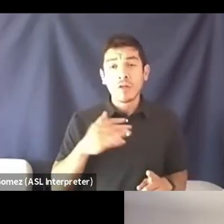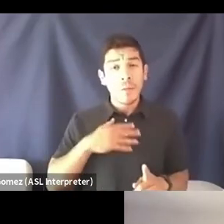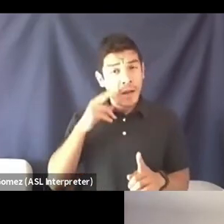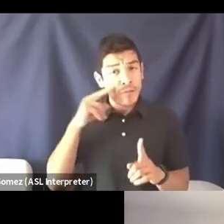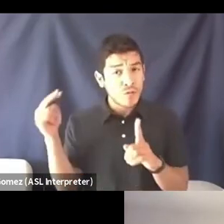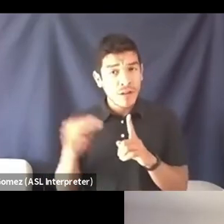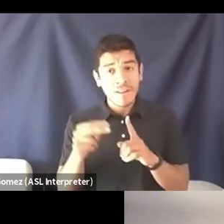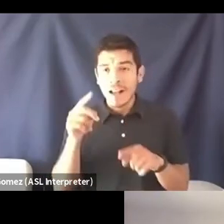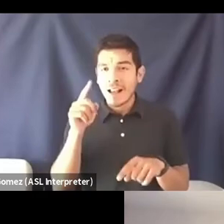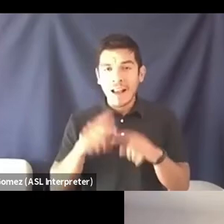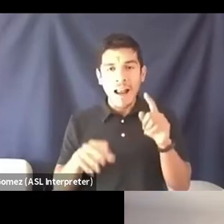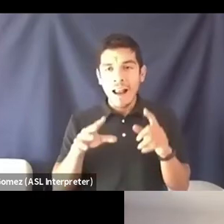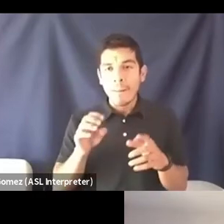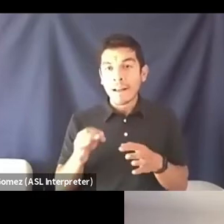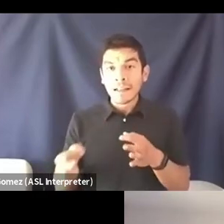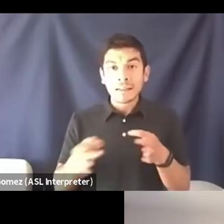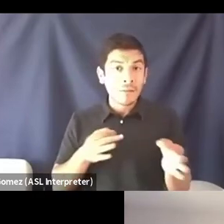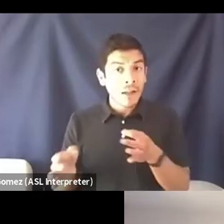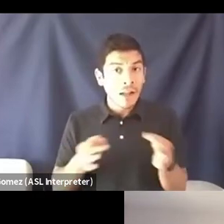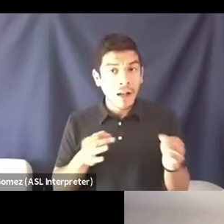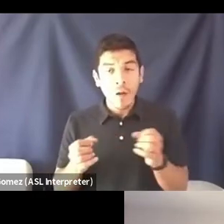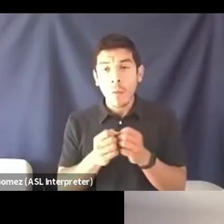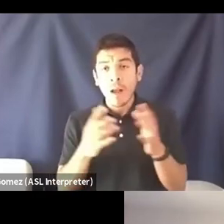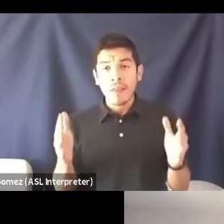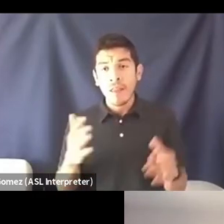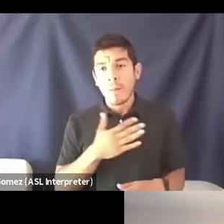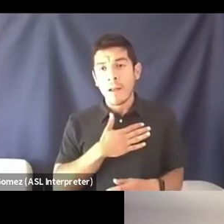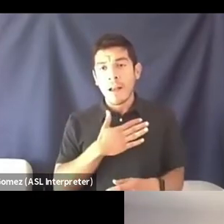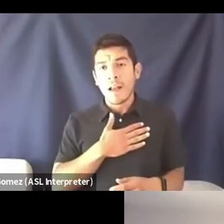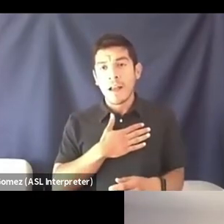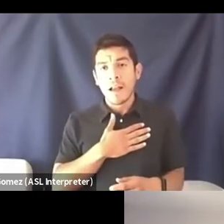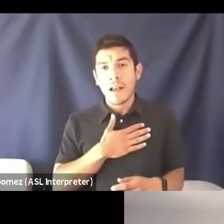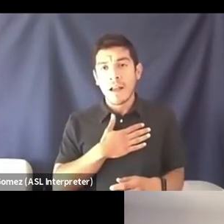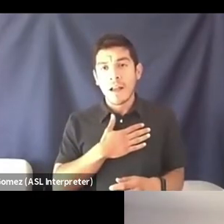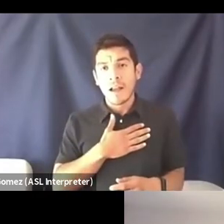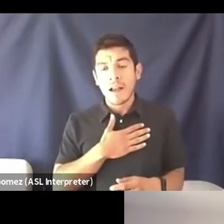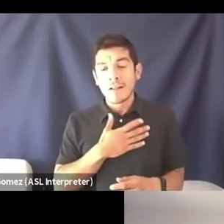cannot be explained without my existence in the film.